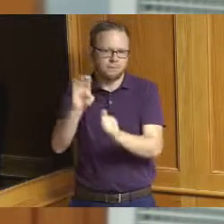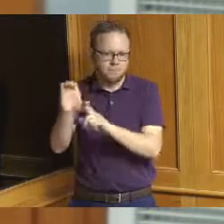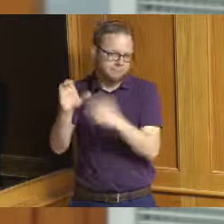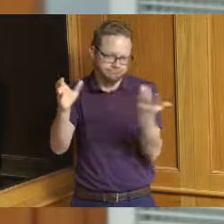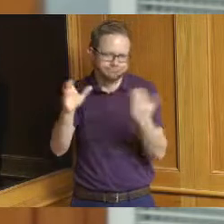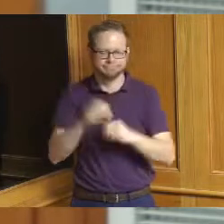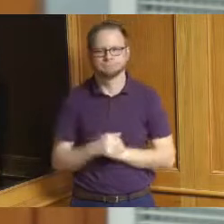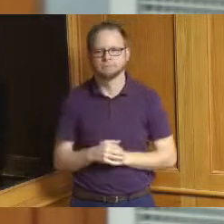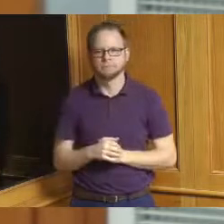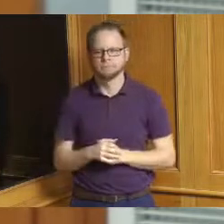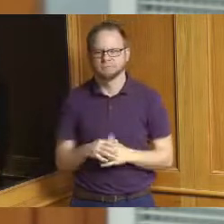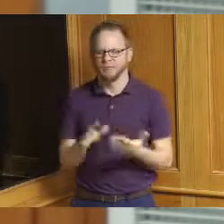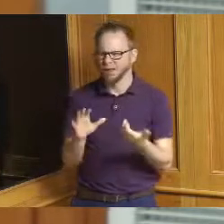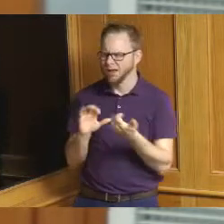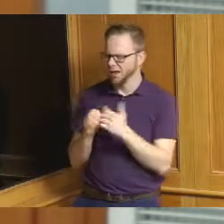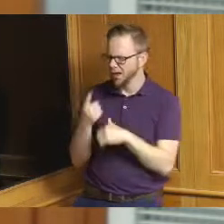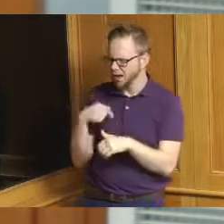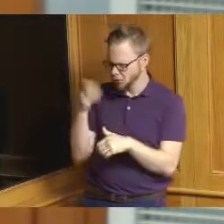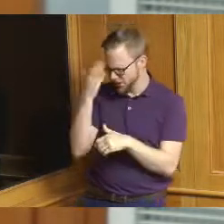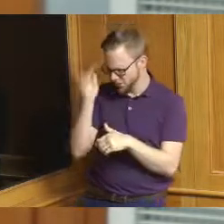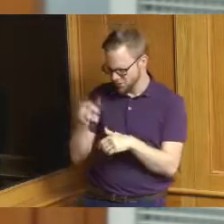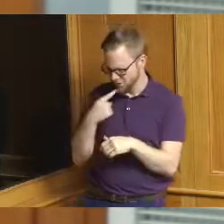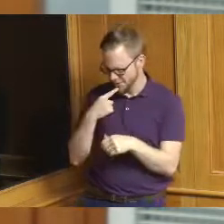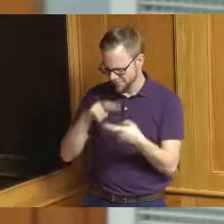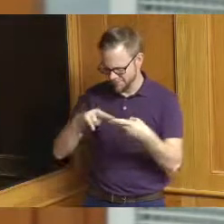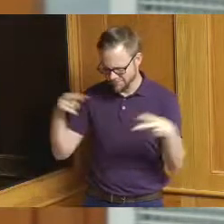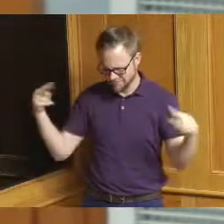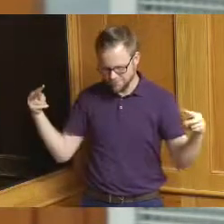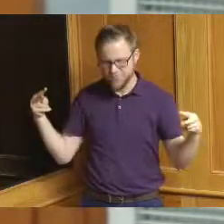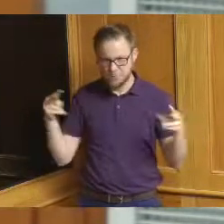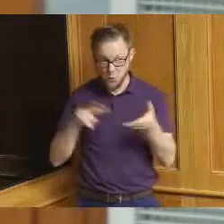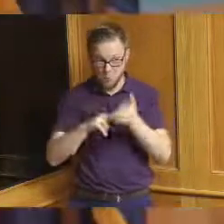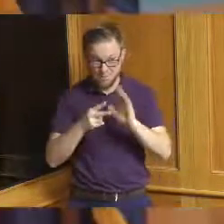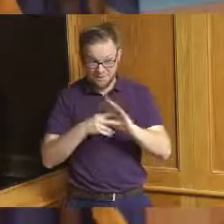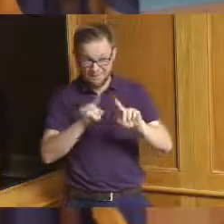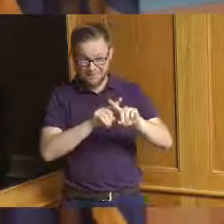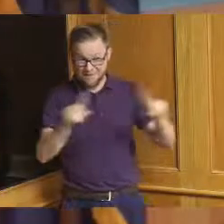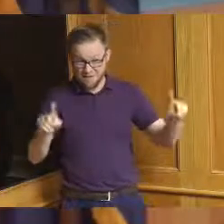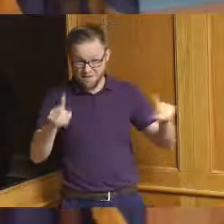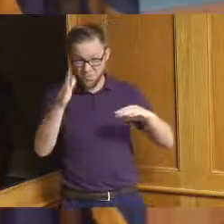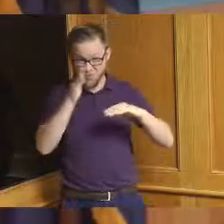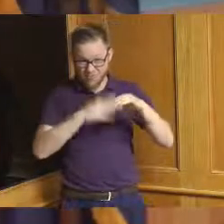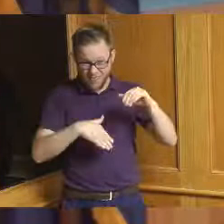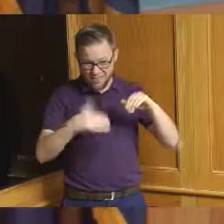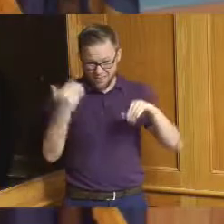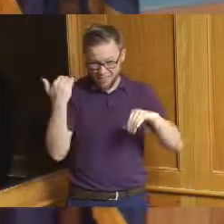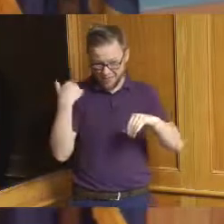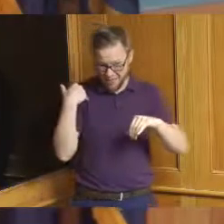and how do we know when you say they're varied so it's different than the last one is that what